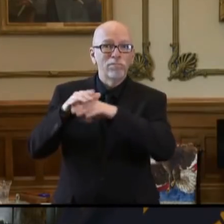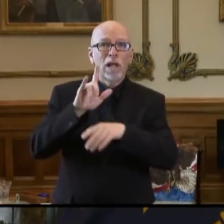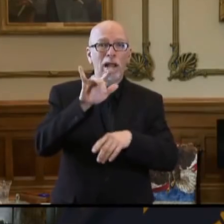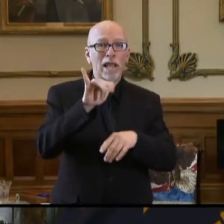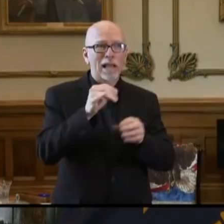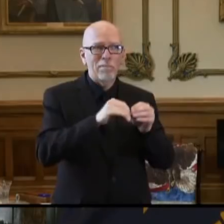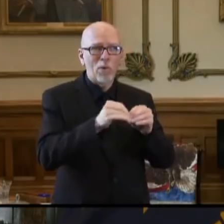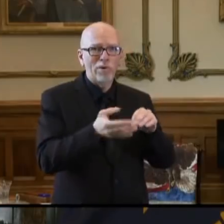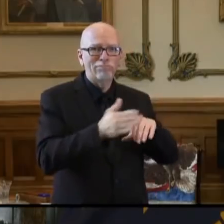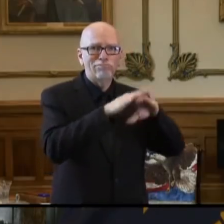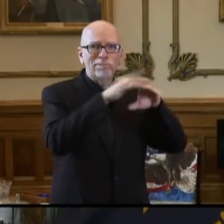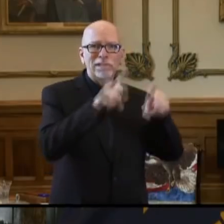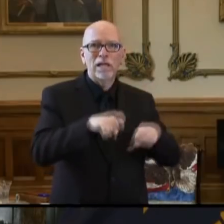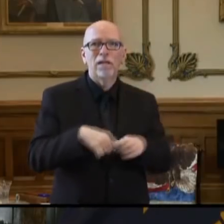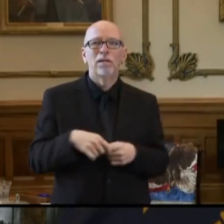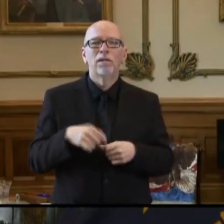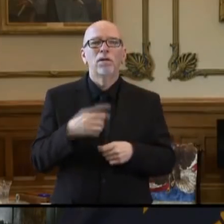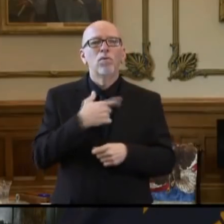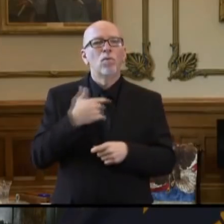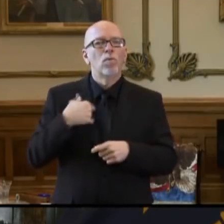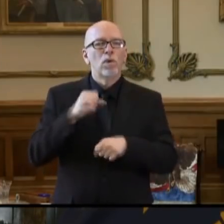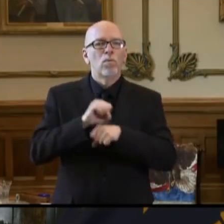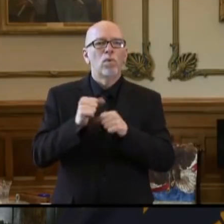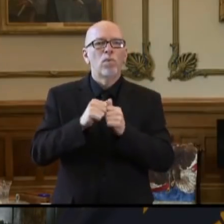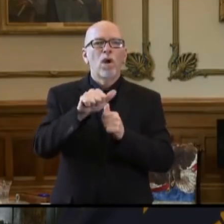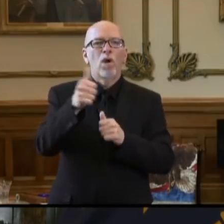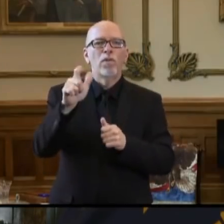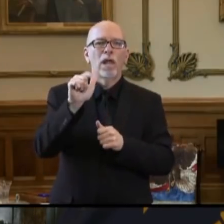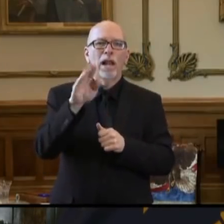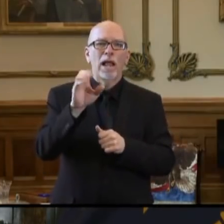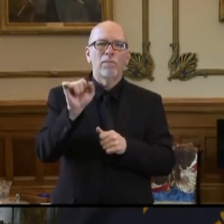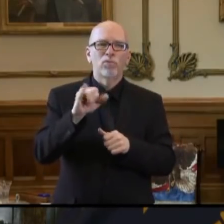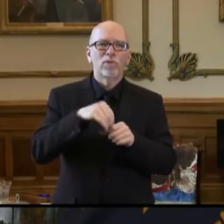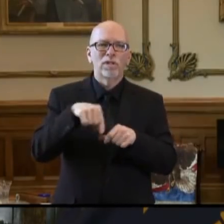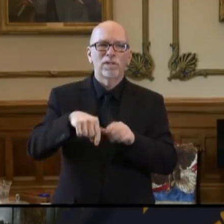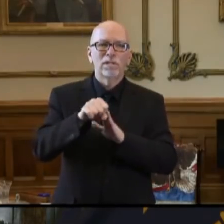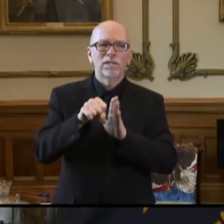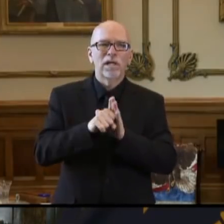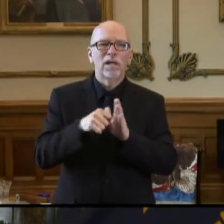TIME WITH THAT. WE ARE WORKING TO CONTINUE TO INCREASE THAT NUMBER AS IU RAMPS UP AS LILY